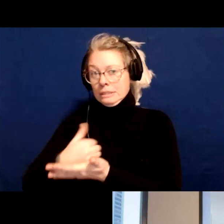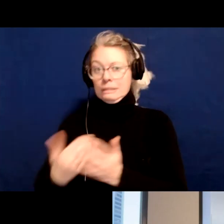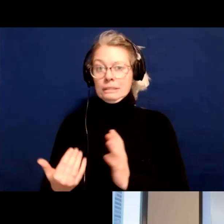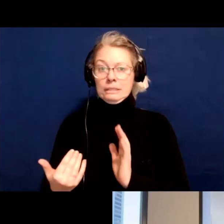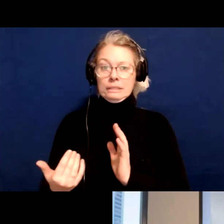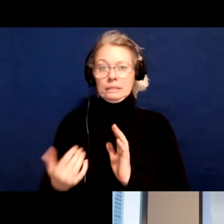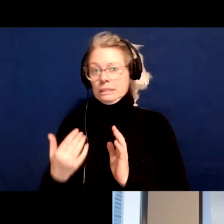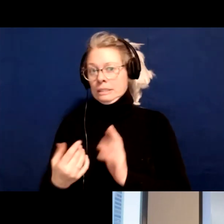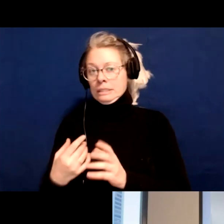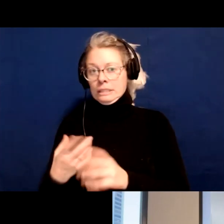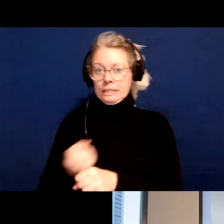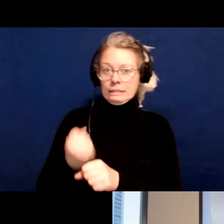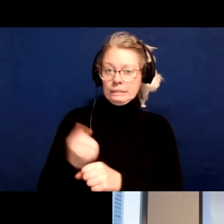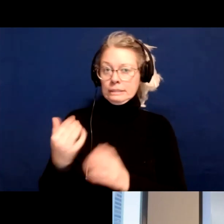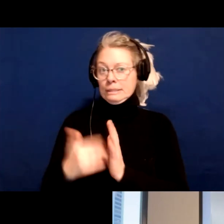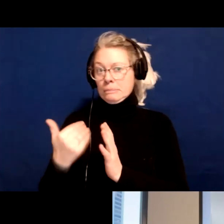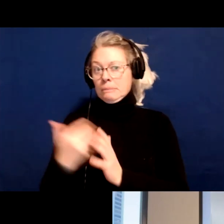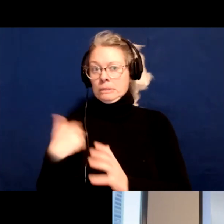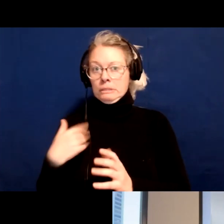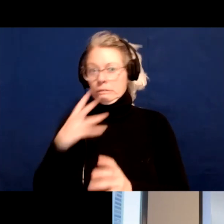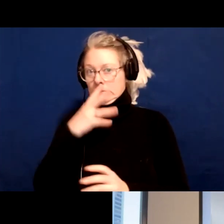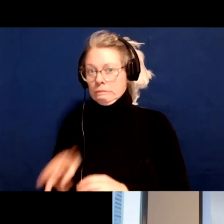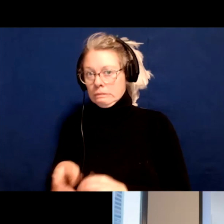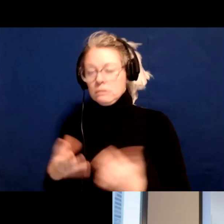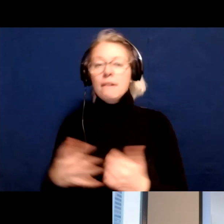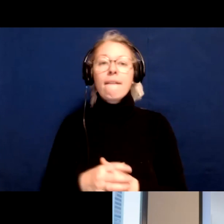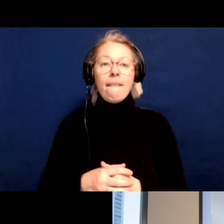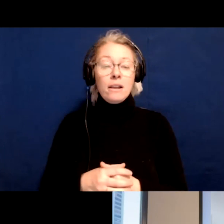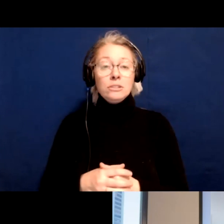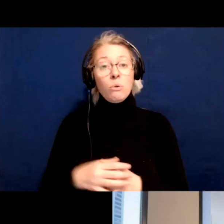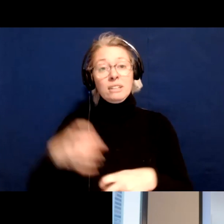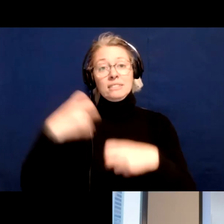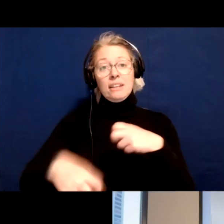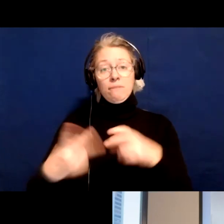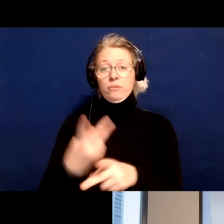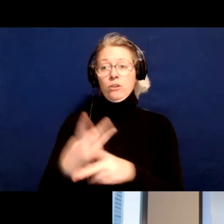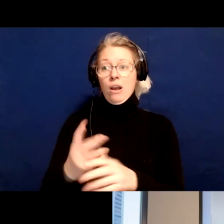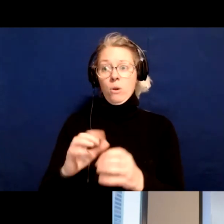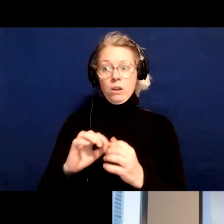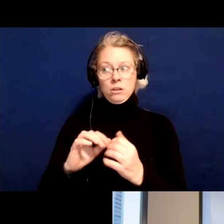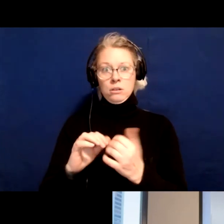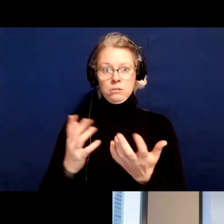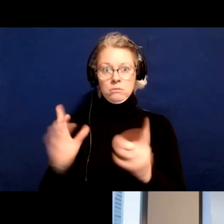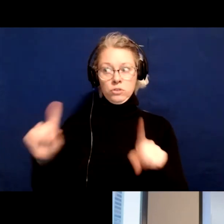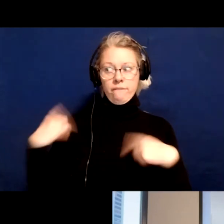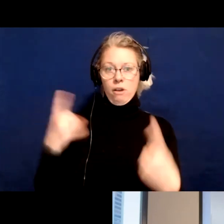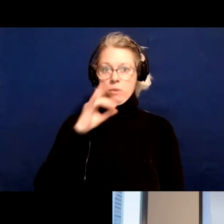In addition to needing to reach a critical mass of applicants in order to release data